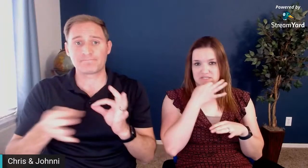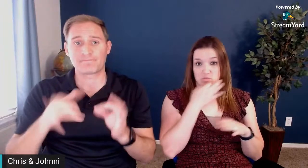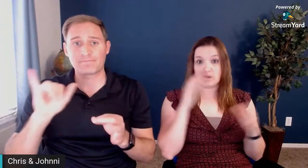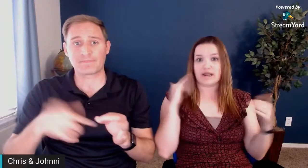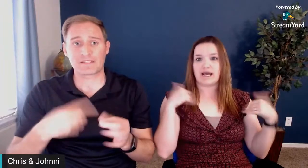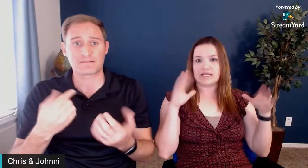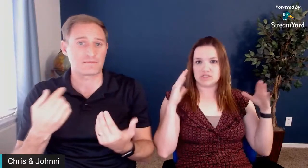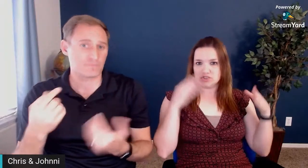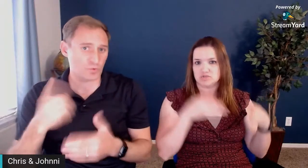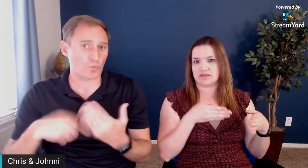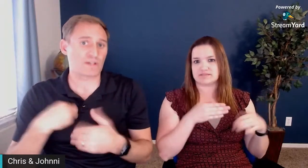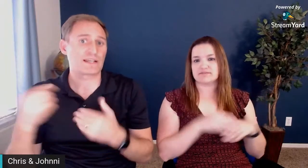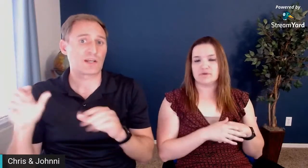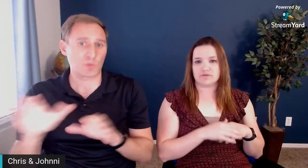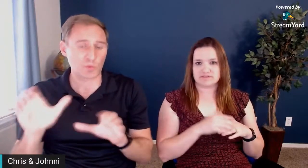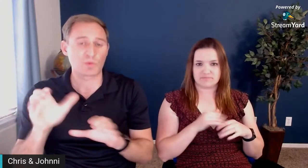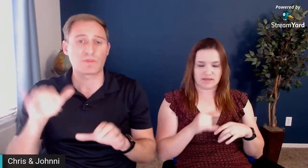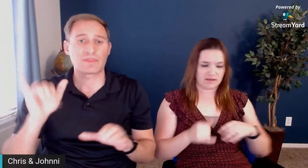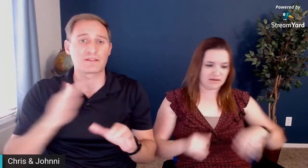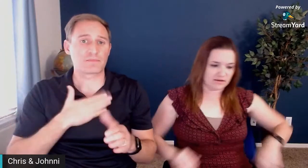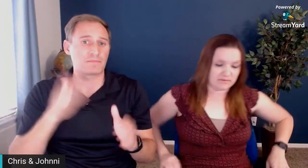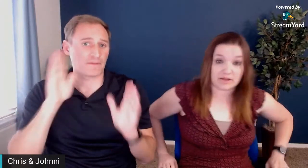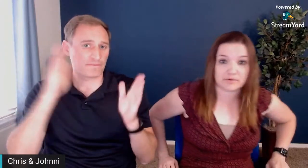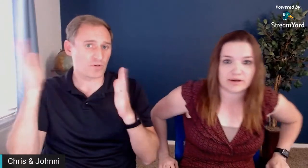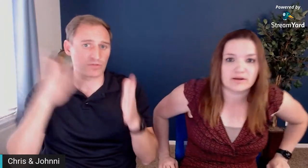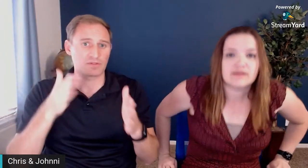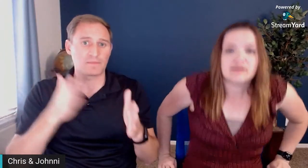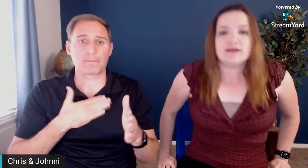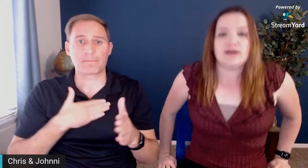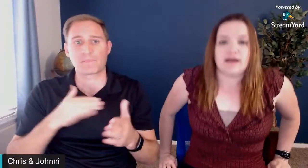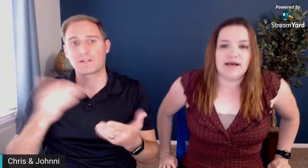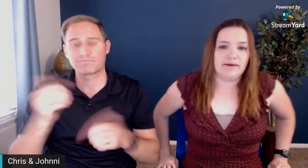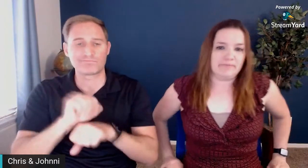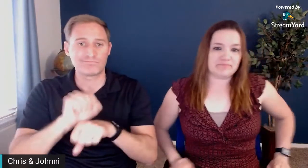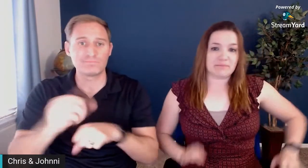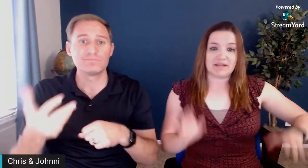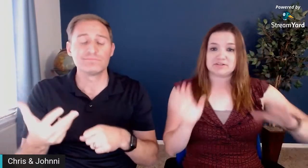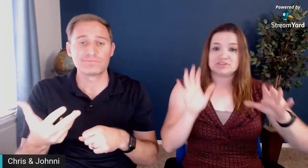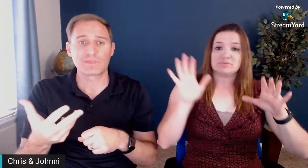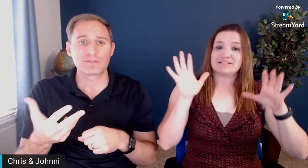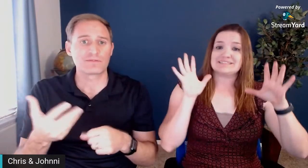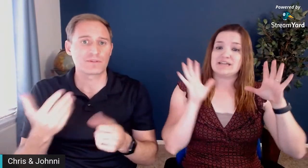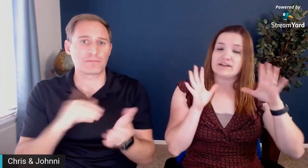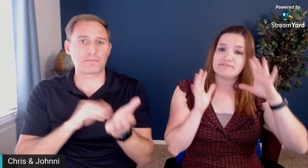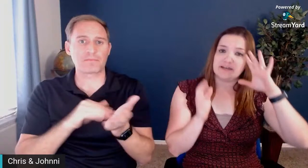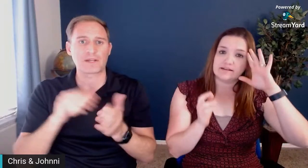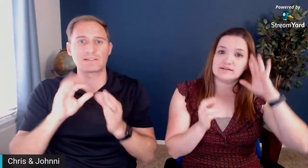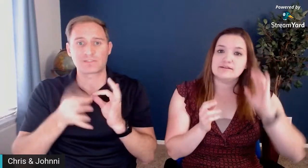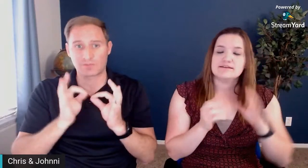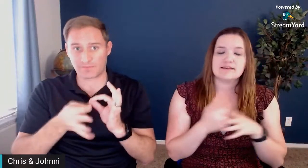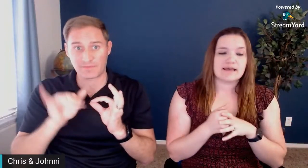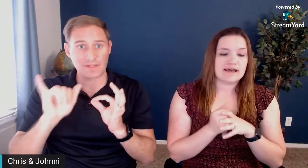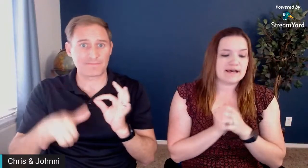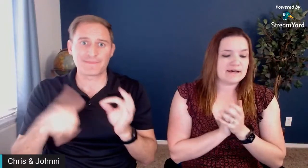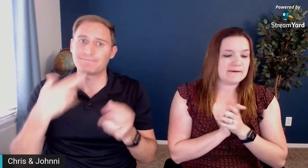that's what i do that's the focus of my of my career um medical interpreting is a lot of fun um